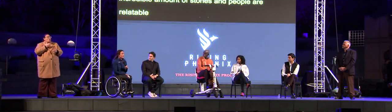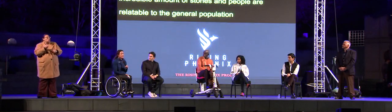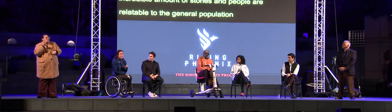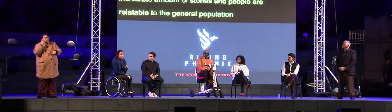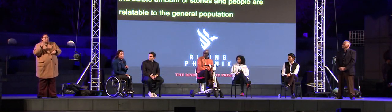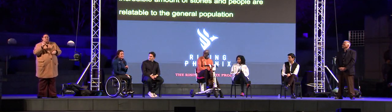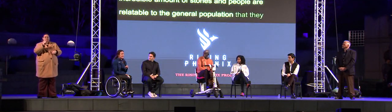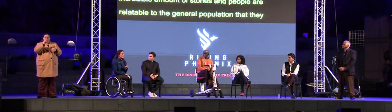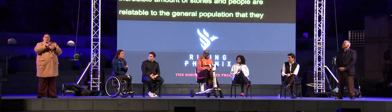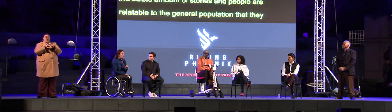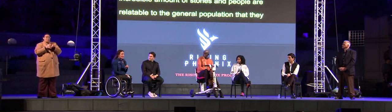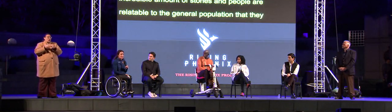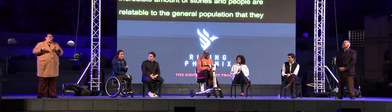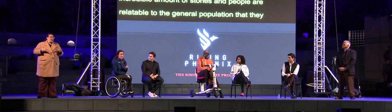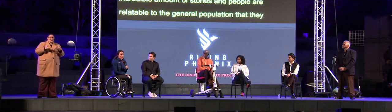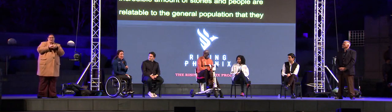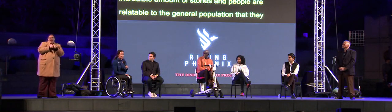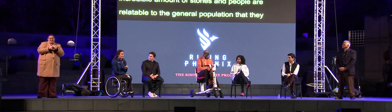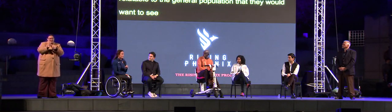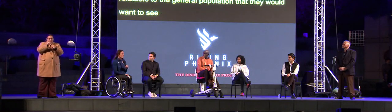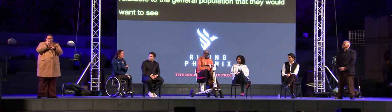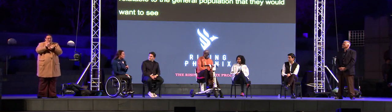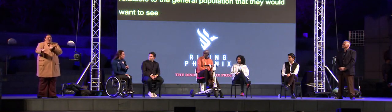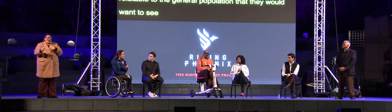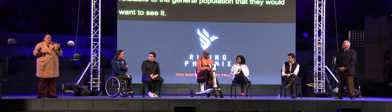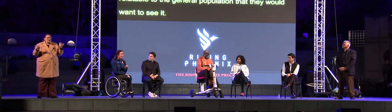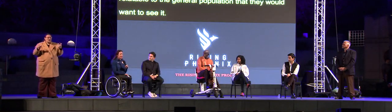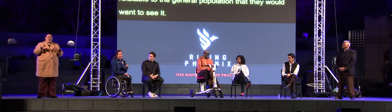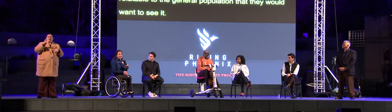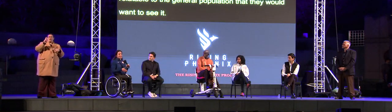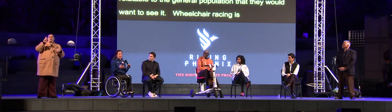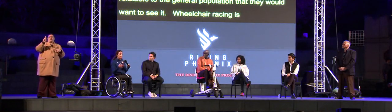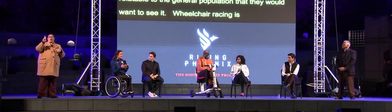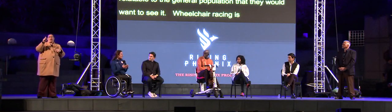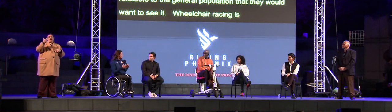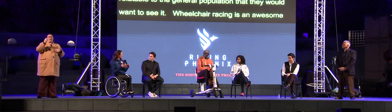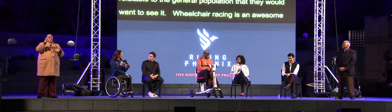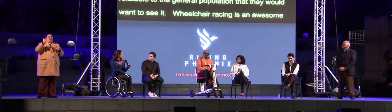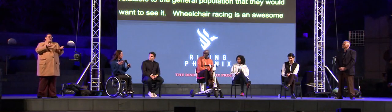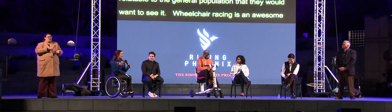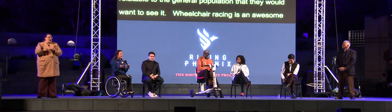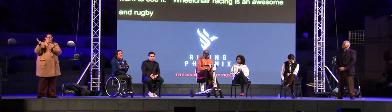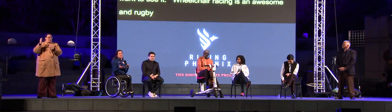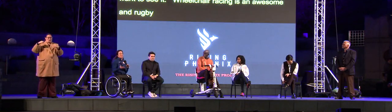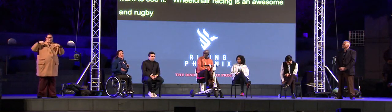And wheelchair racing is awesome in a pack, and rugby, where they run into each other, is awesome.